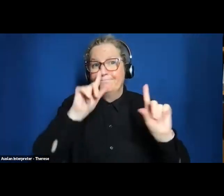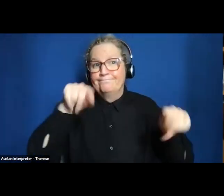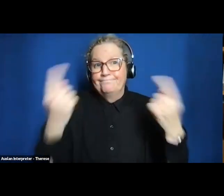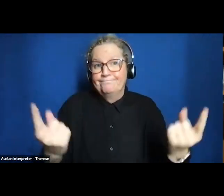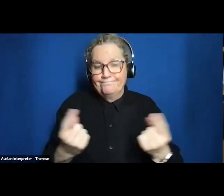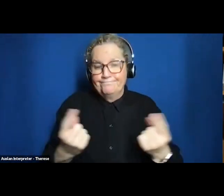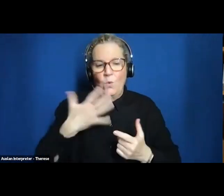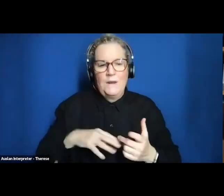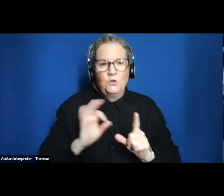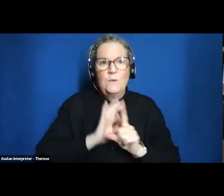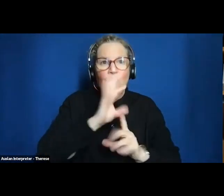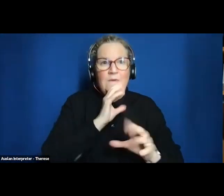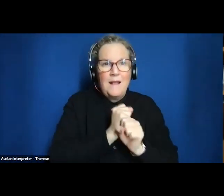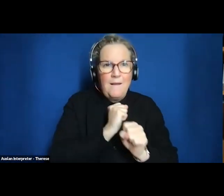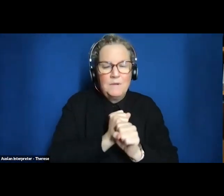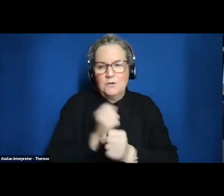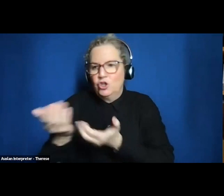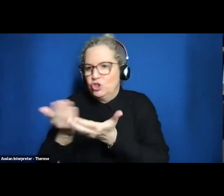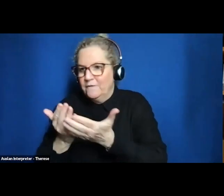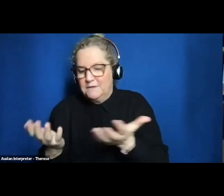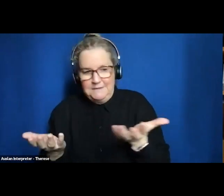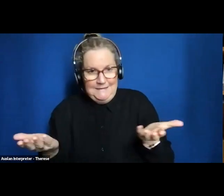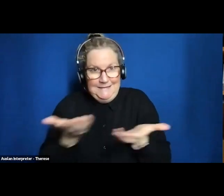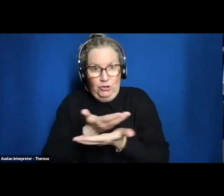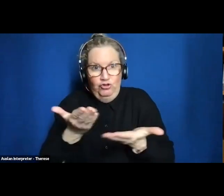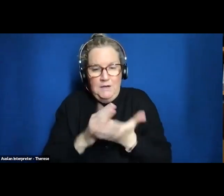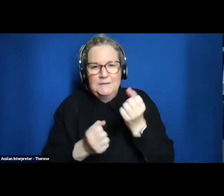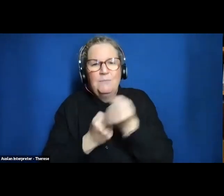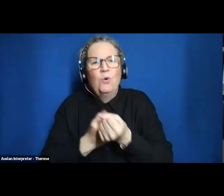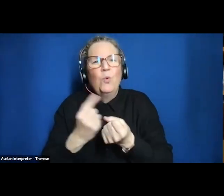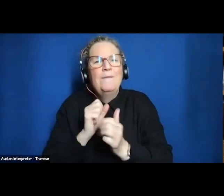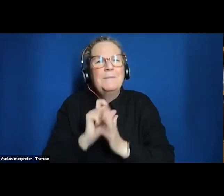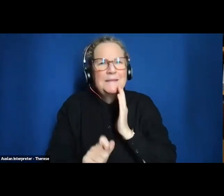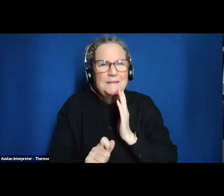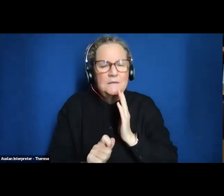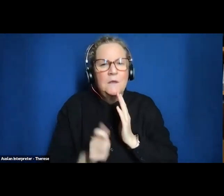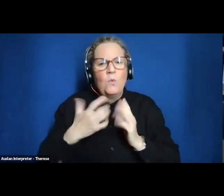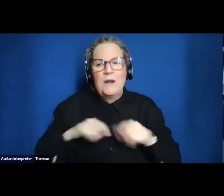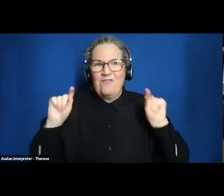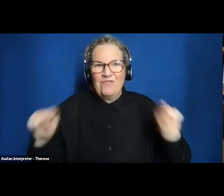providers interact and support people with disability. And we also need them to understand that people with disability